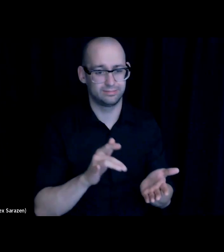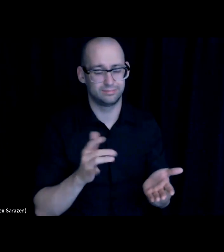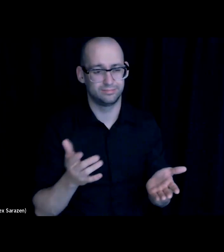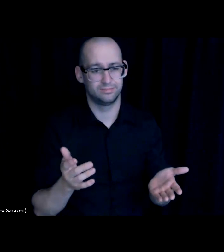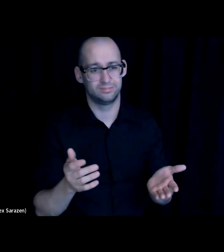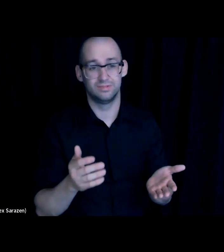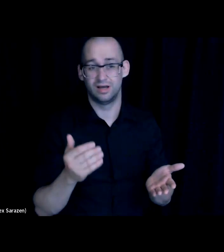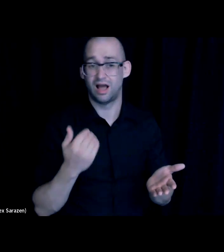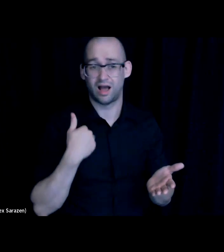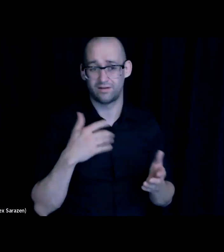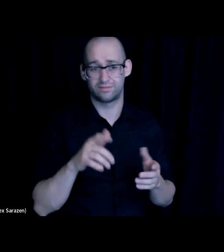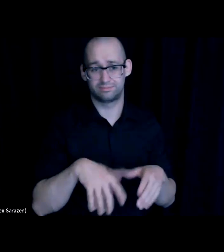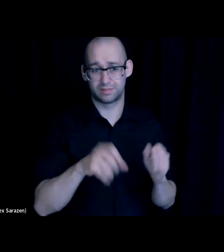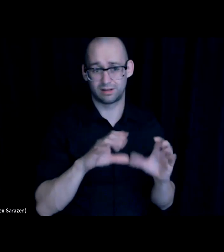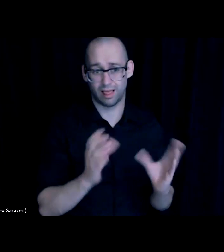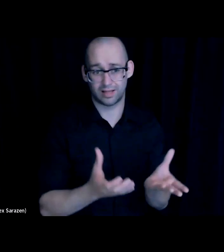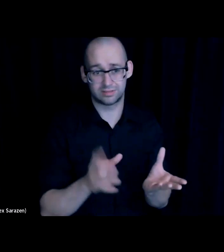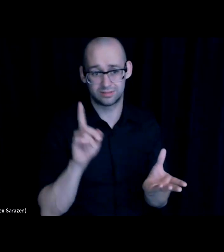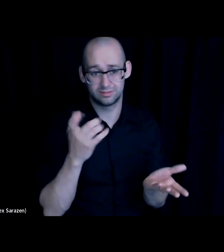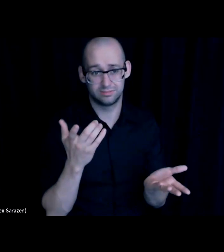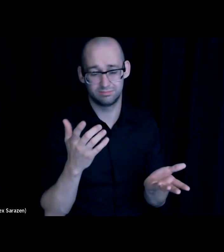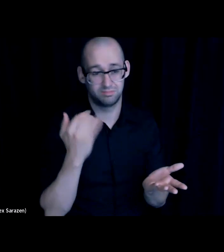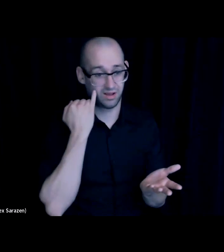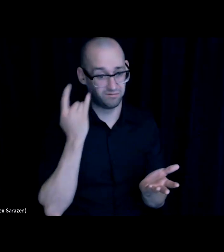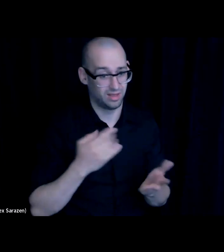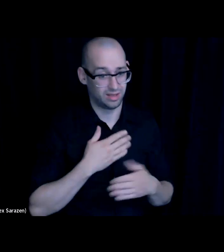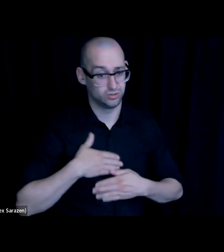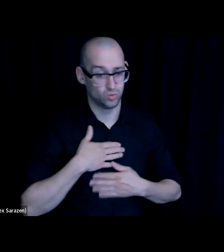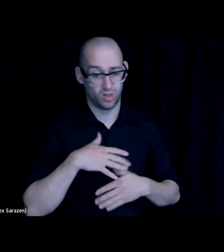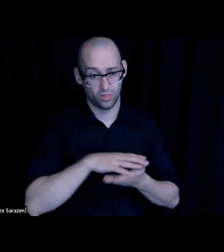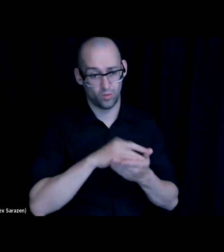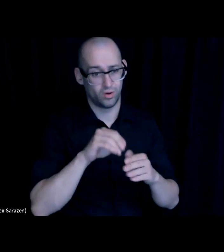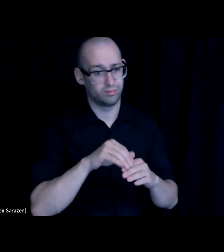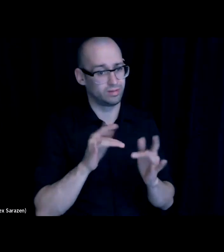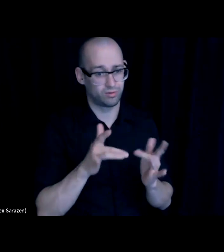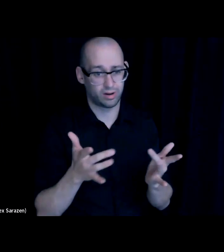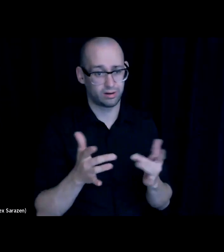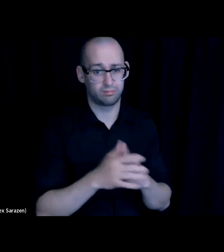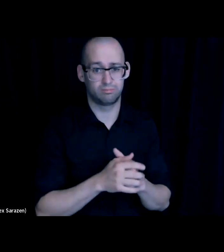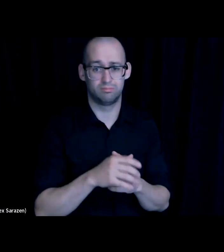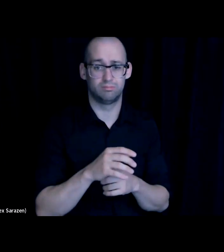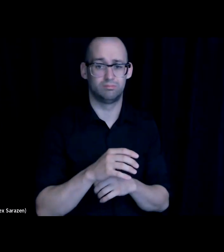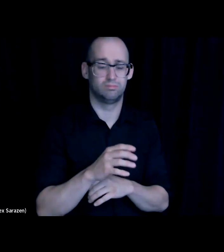ever taken any classes online? How do they like learning online? Identifying the the